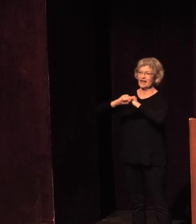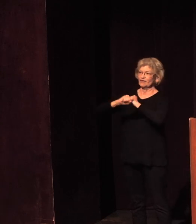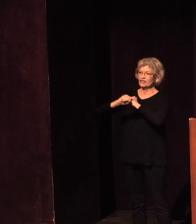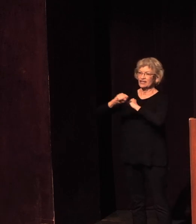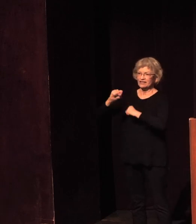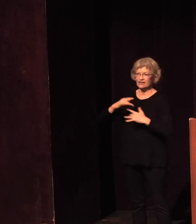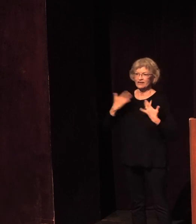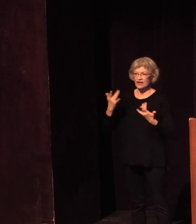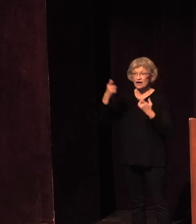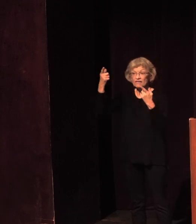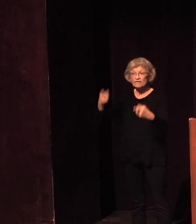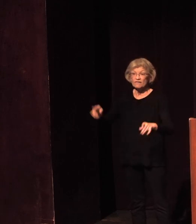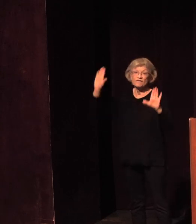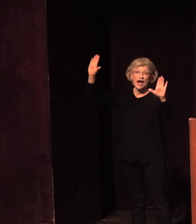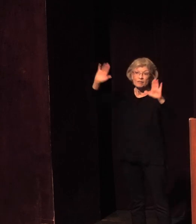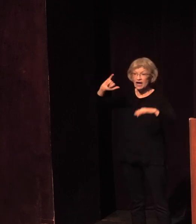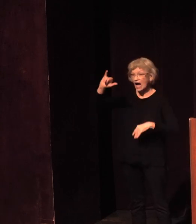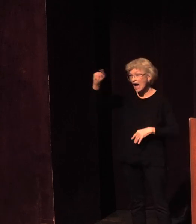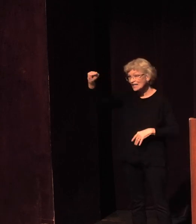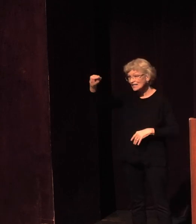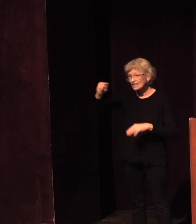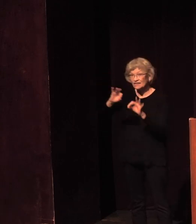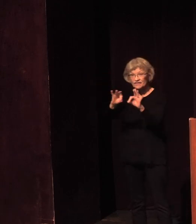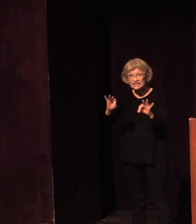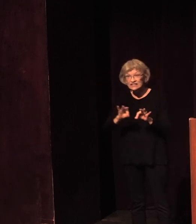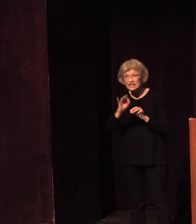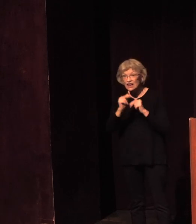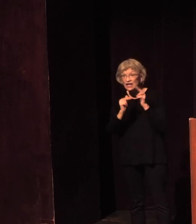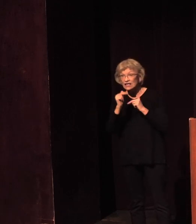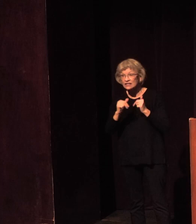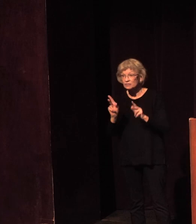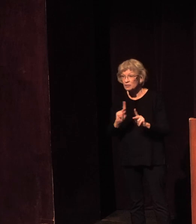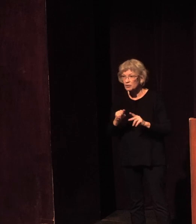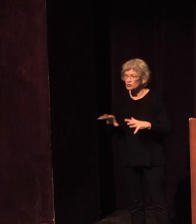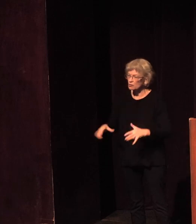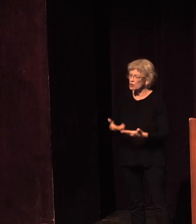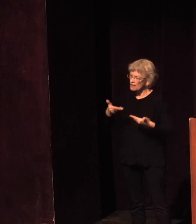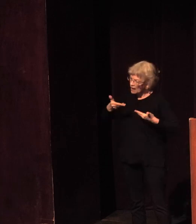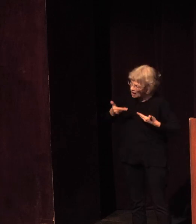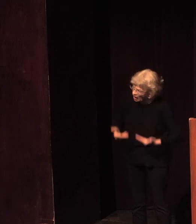that you saw and for helping with the communications about the event. Our fabulous IT and facilities